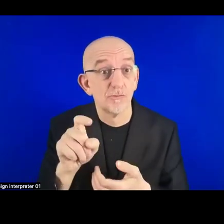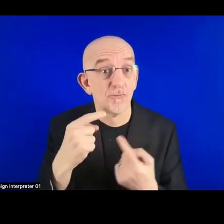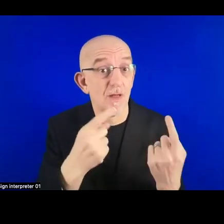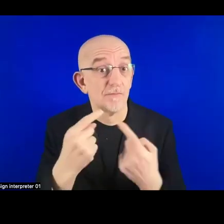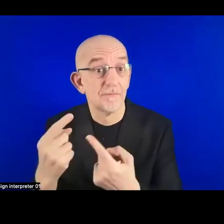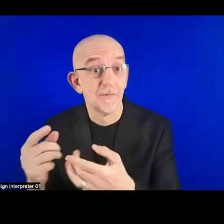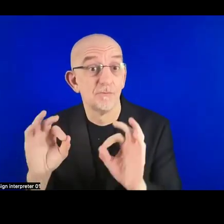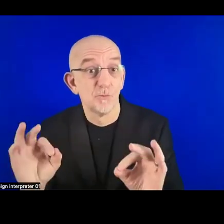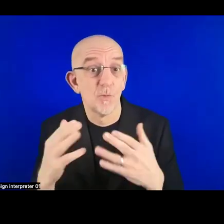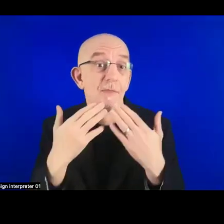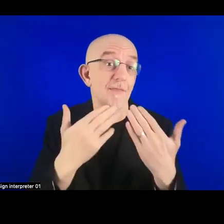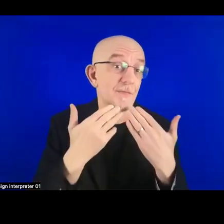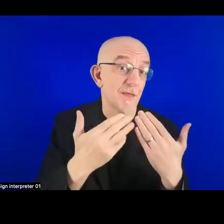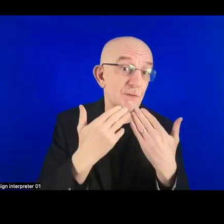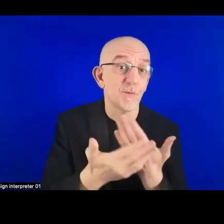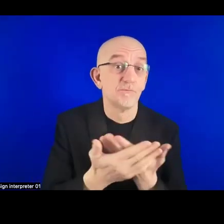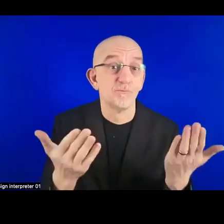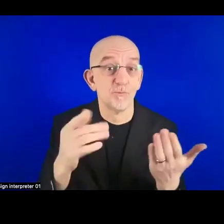and I hope those answers have been useful to those of you who are considering